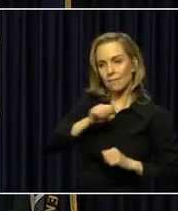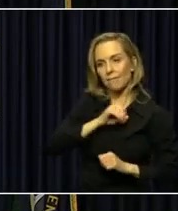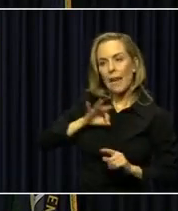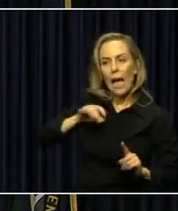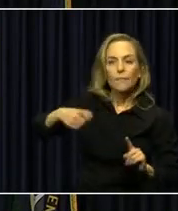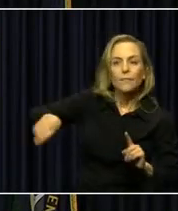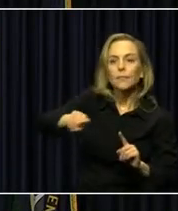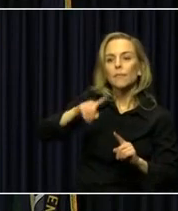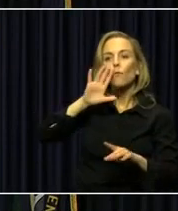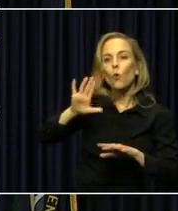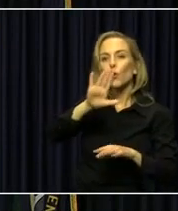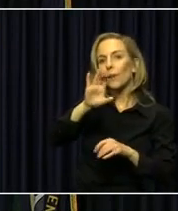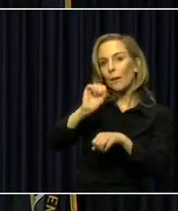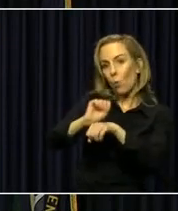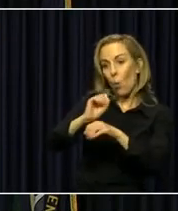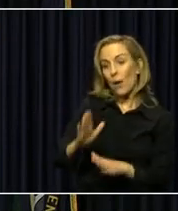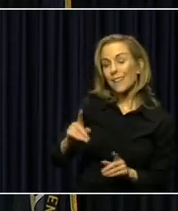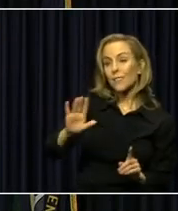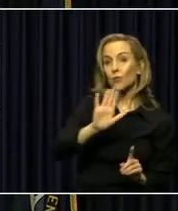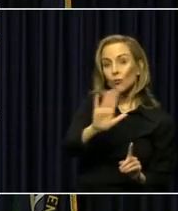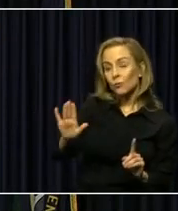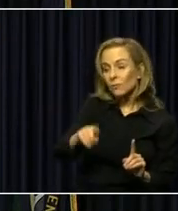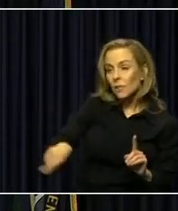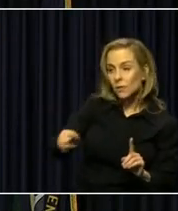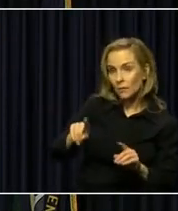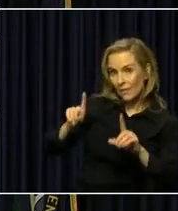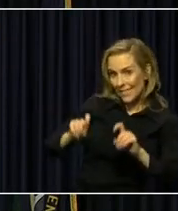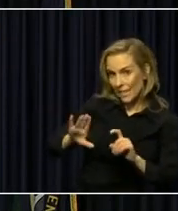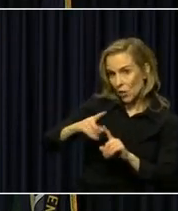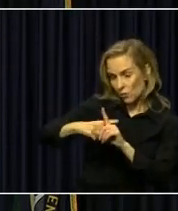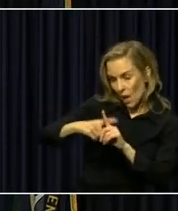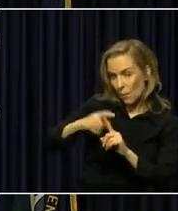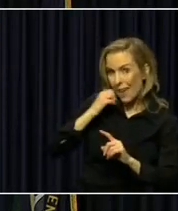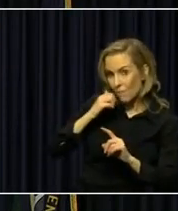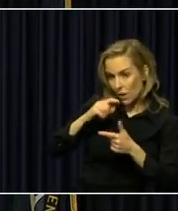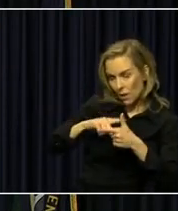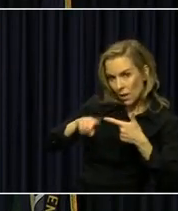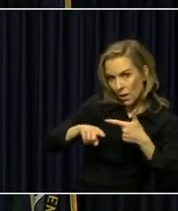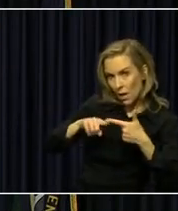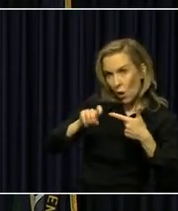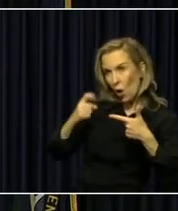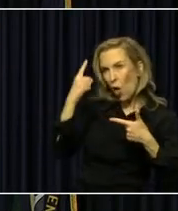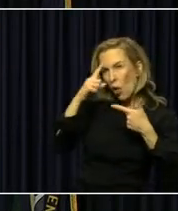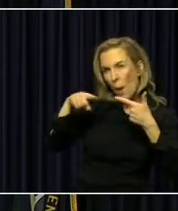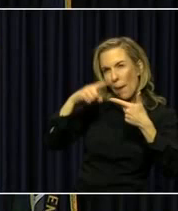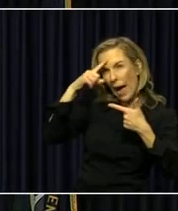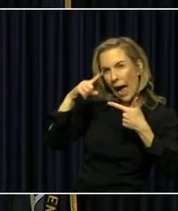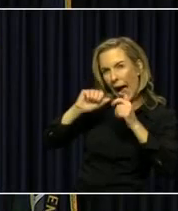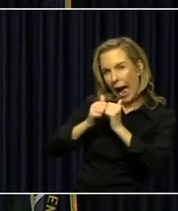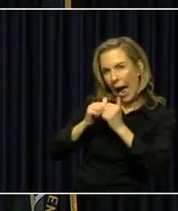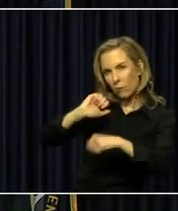PEOPLE. AND THEN, OF COURSE, WE'LL ALWAYS BE LOOKING AT THE STATUS OF VACCINE AND THE TREATMENT.